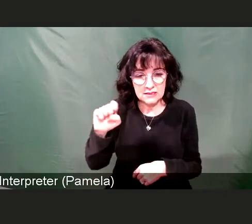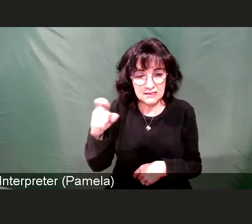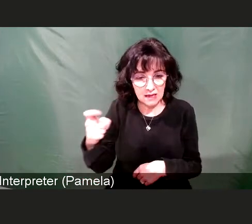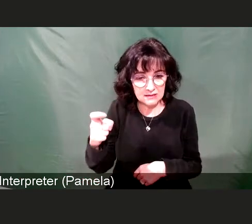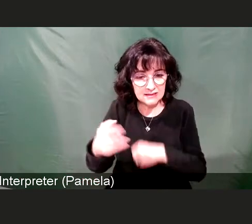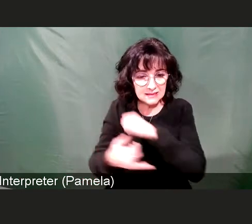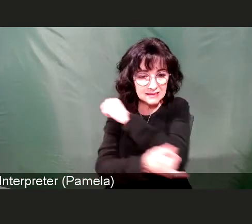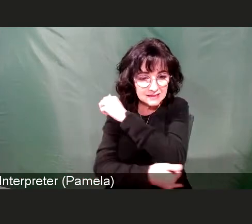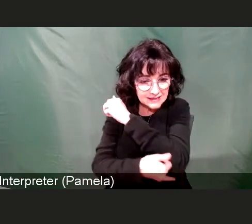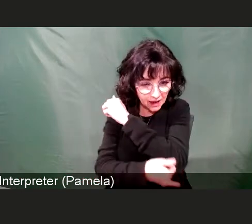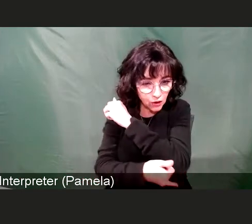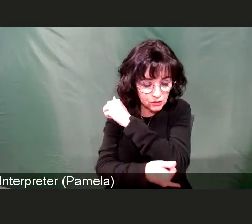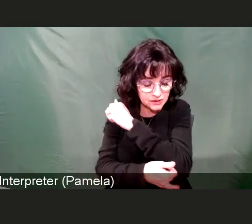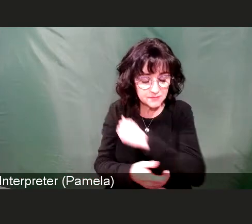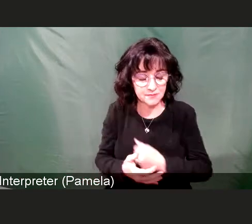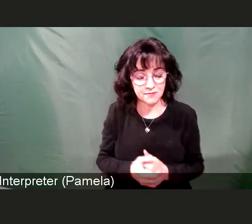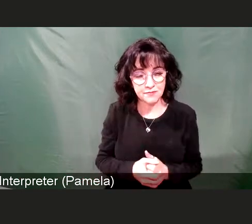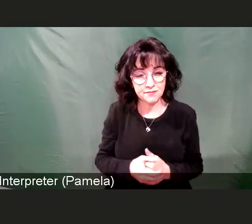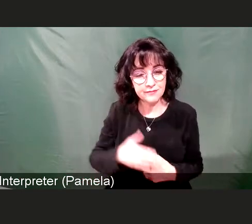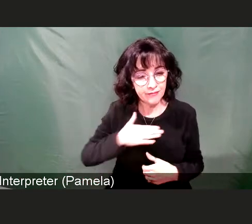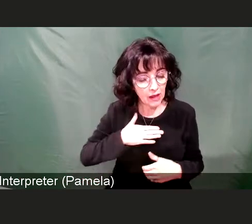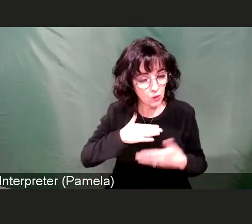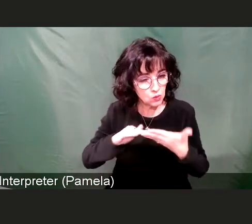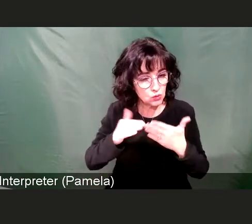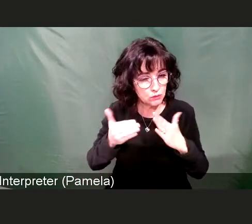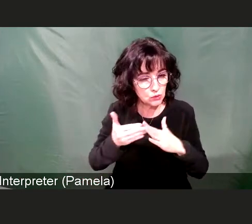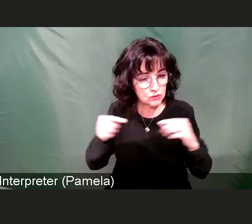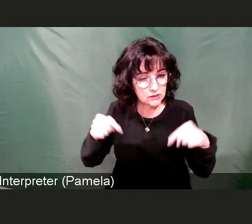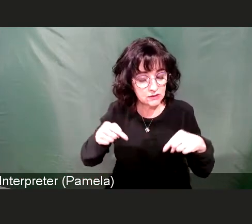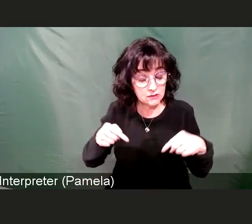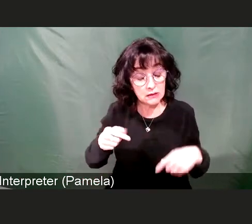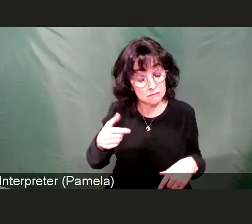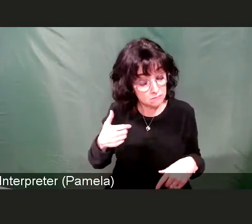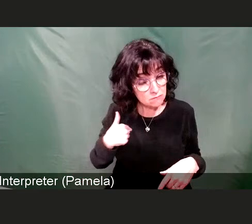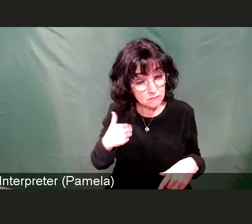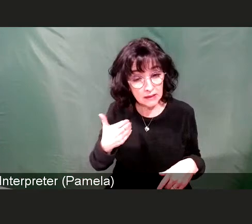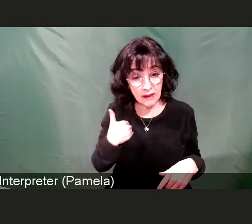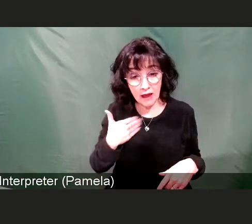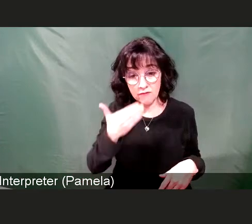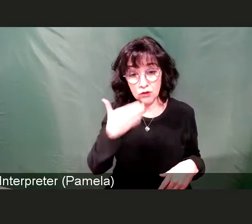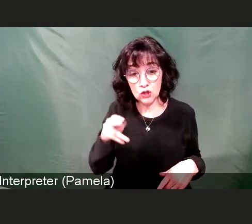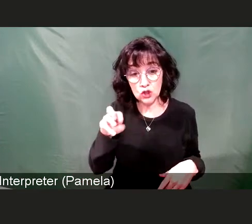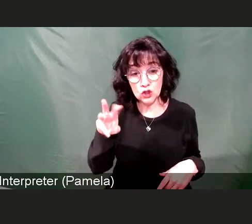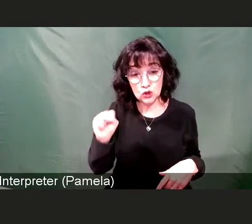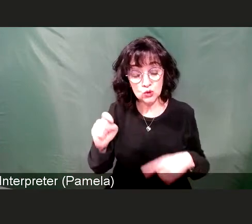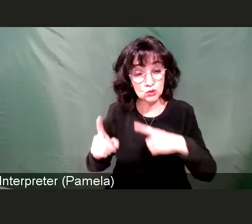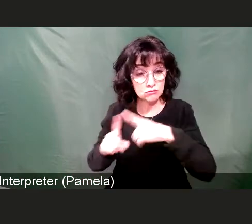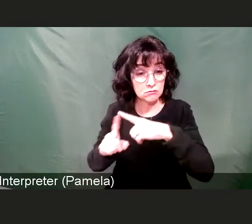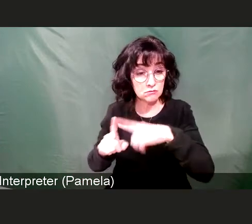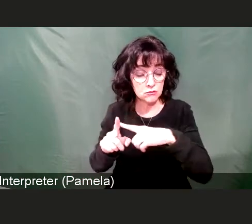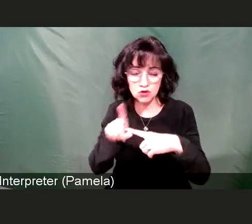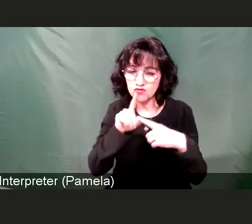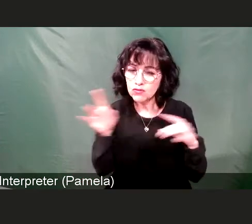I do have some good news about this though and this information is all, it's important to note is all found